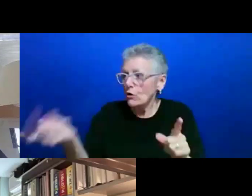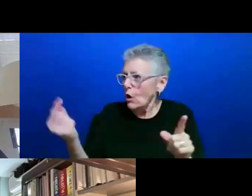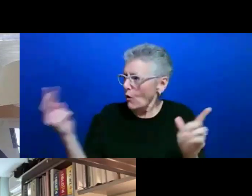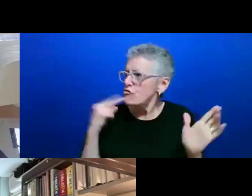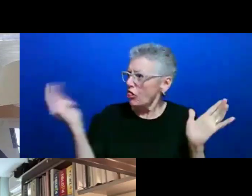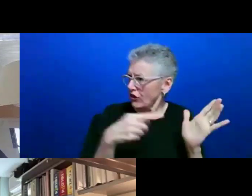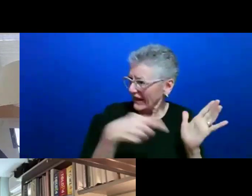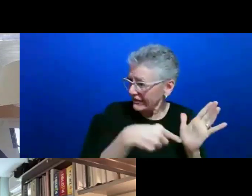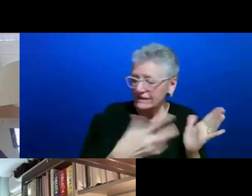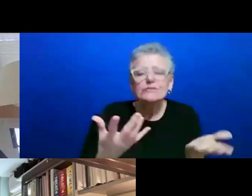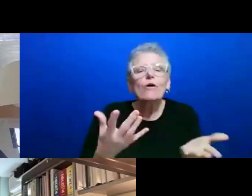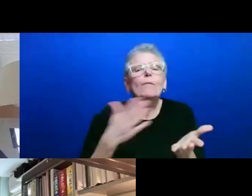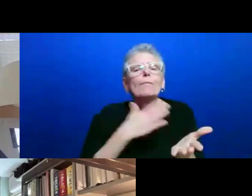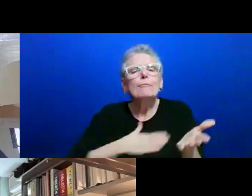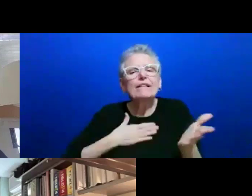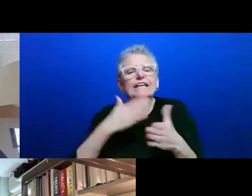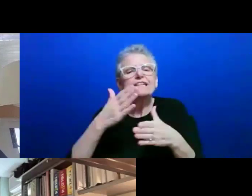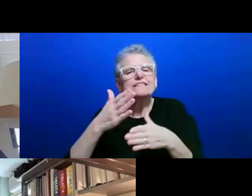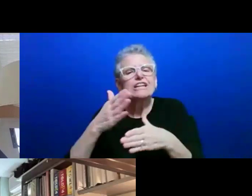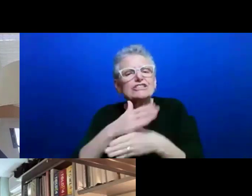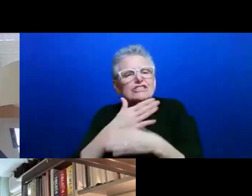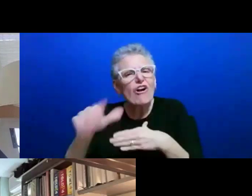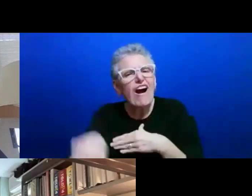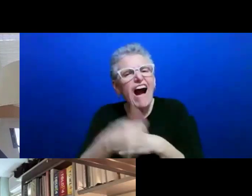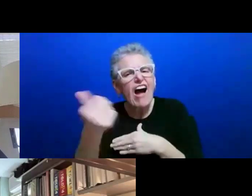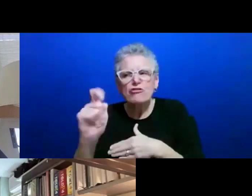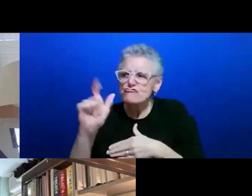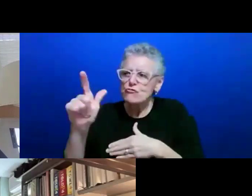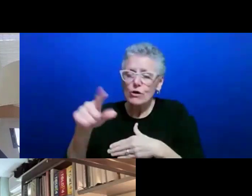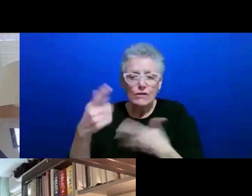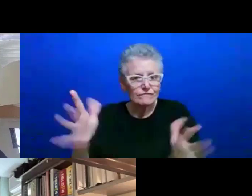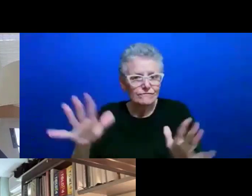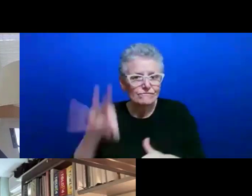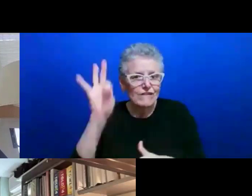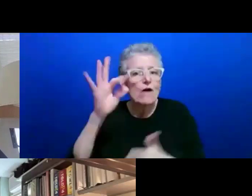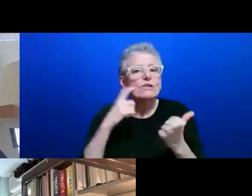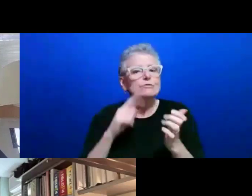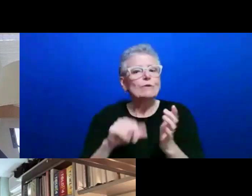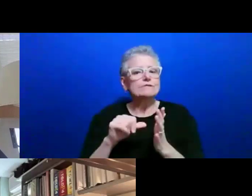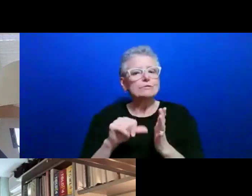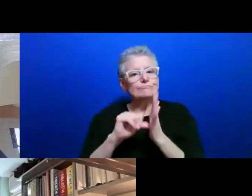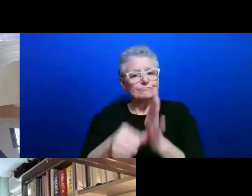just a little bit about other tools that you've found that you want to highlight over the next several minutes,